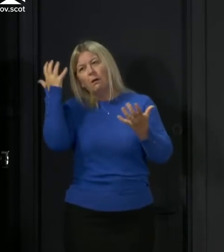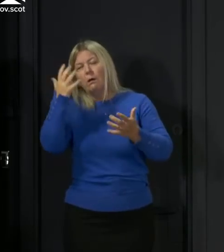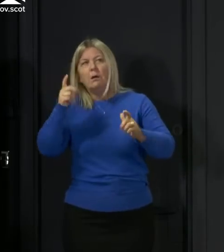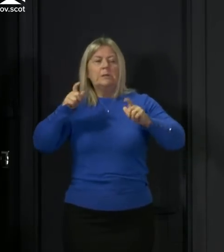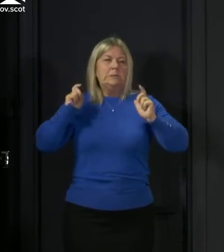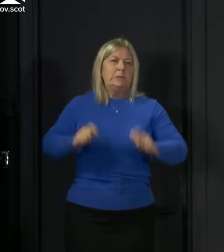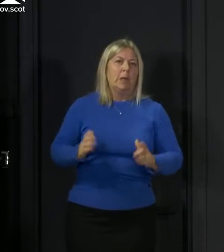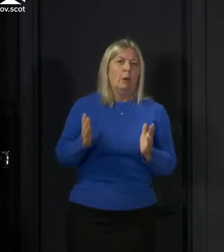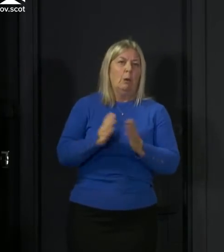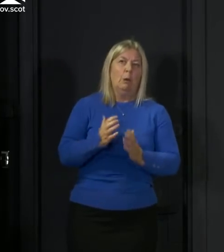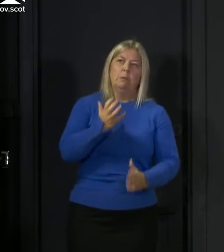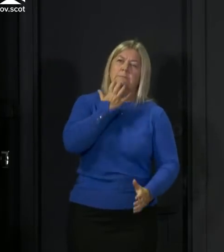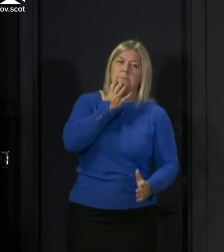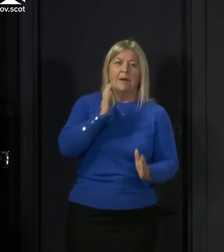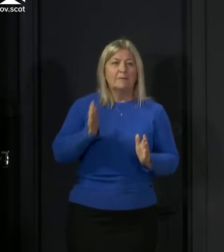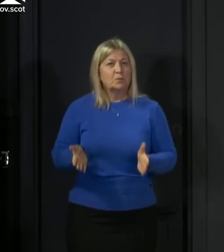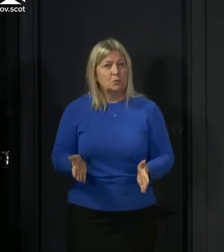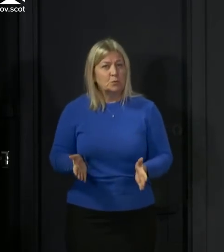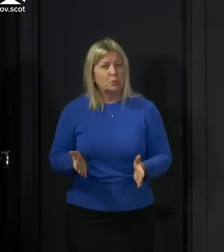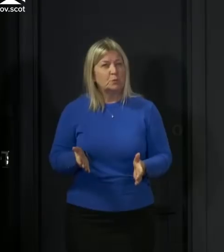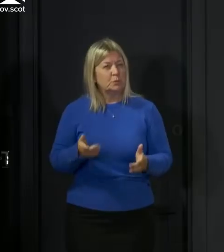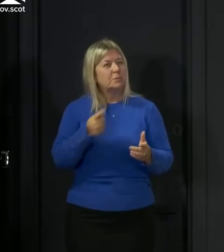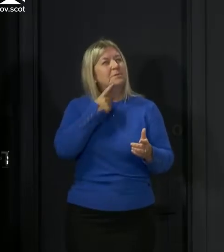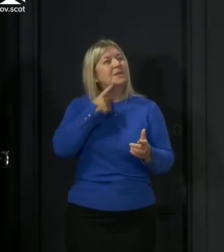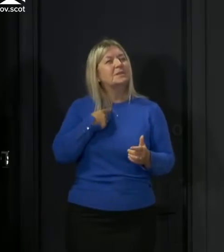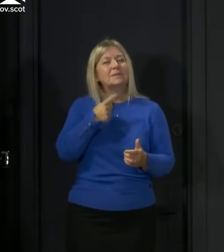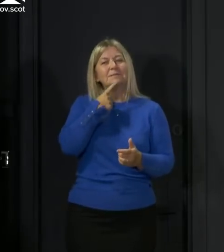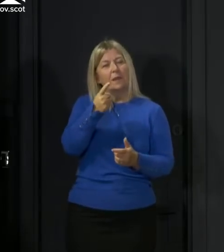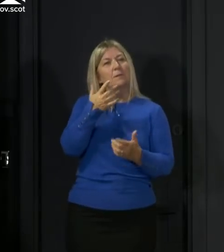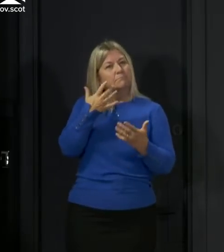mentioned yesterday that we are working with local authorities to offer proactive help to